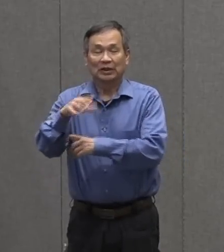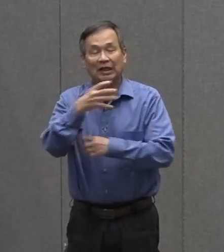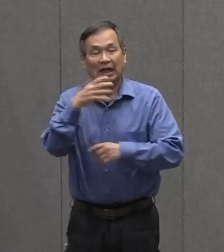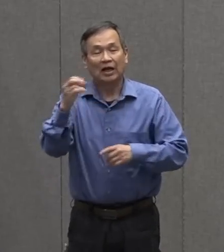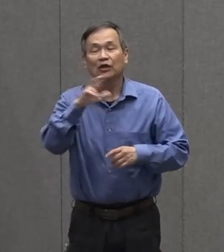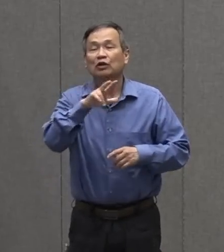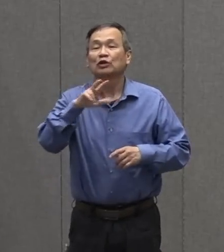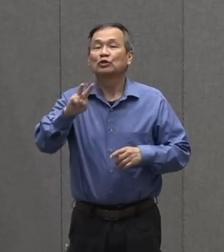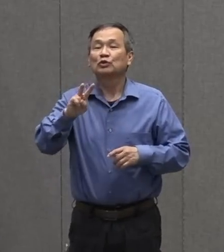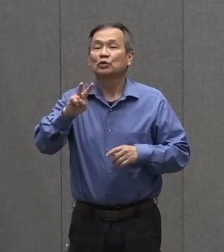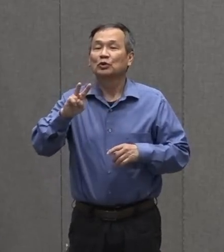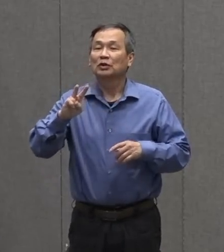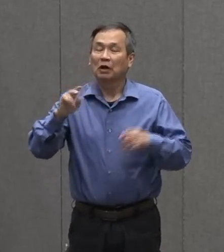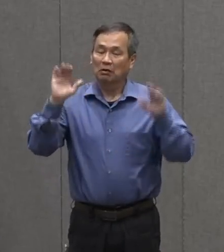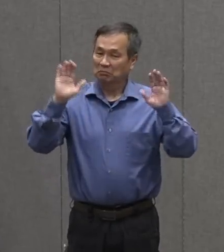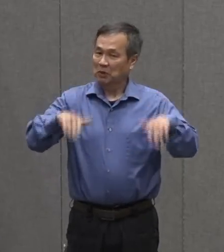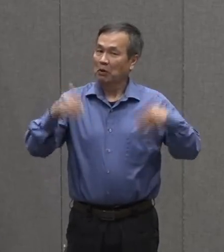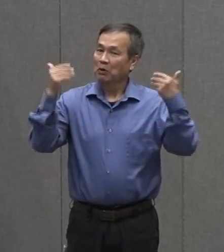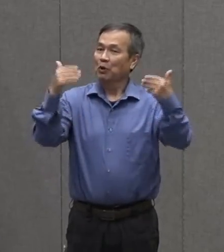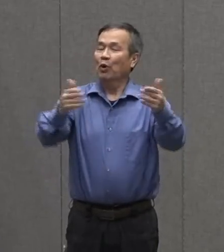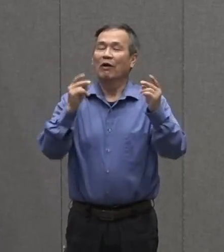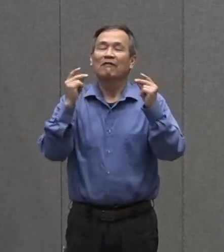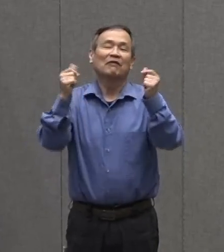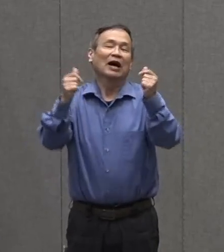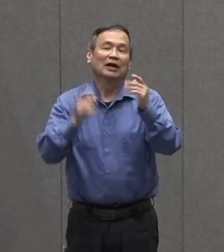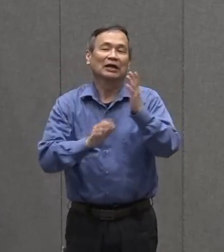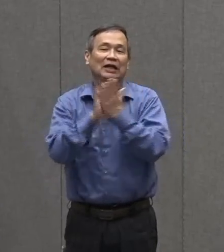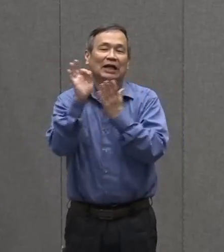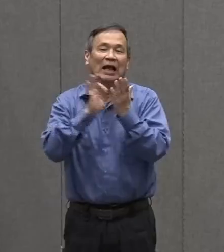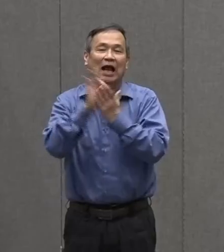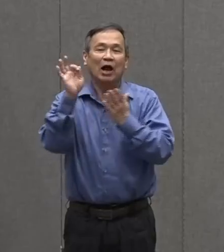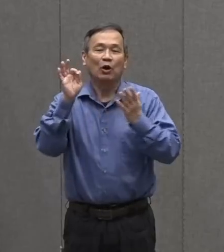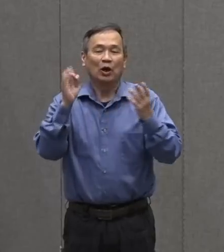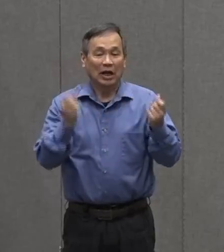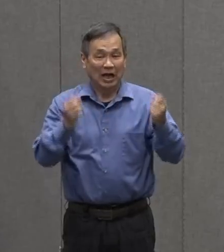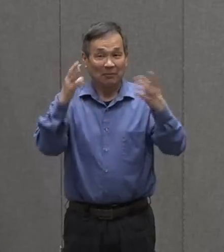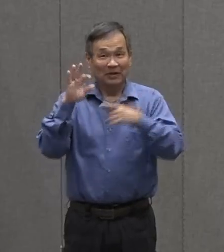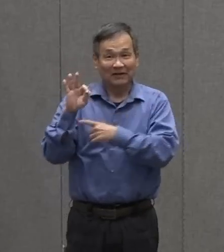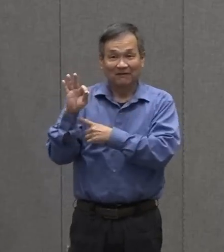So let's just go ahead really fast and count up how many factors we have.